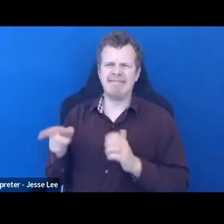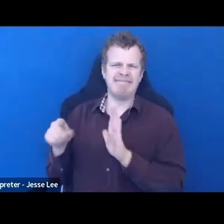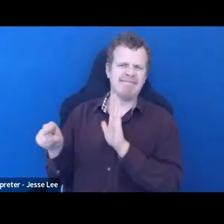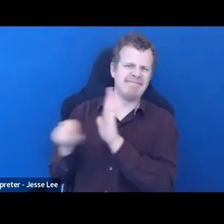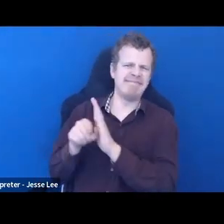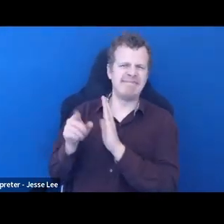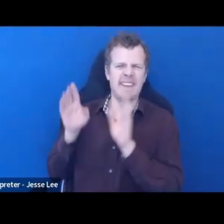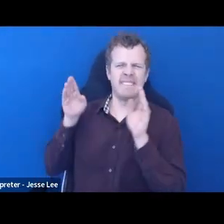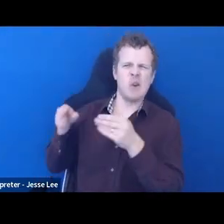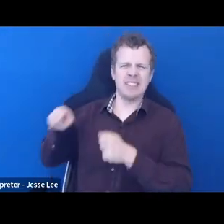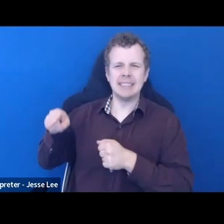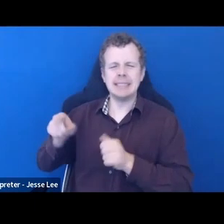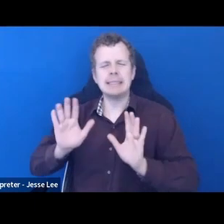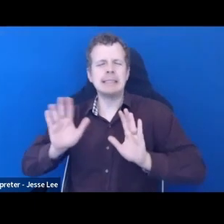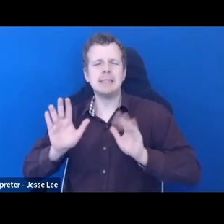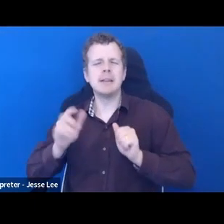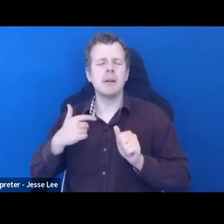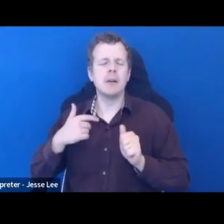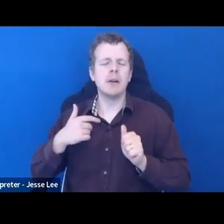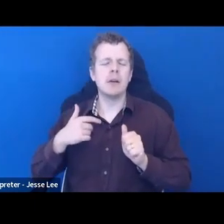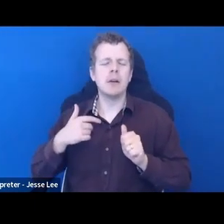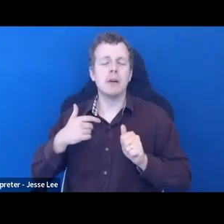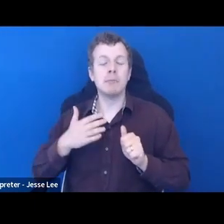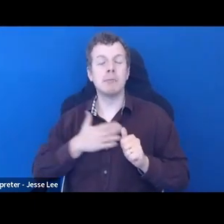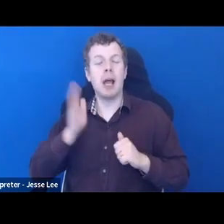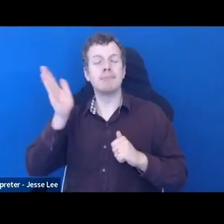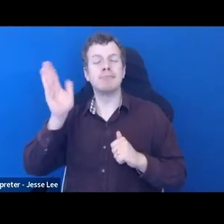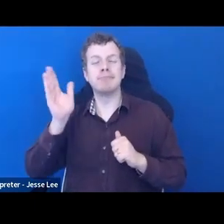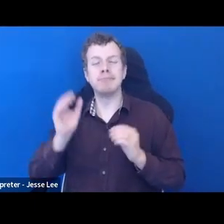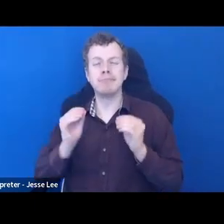So I'm not going to - my talk will kind of go into a different area today.